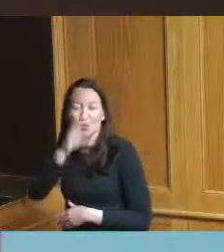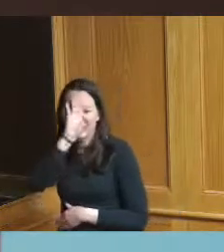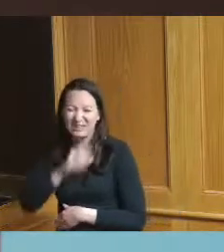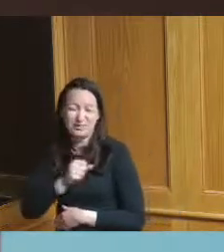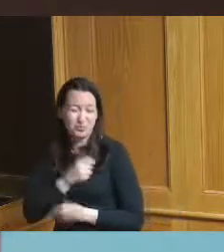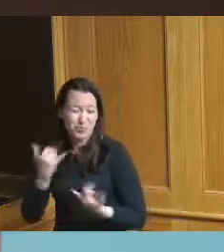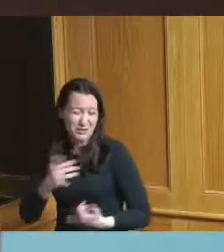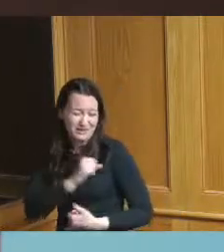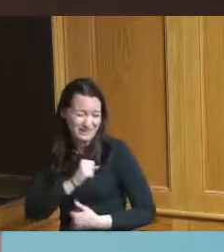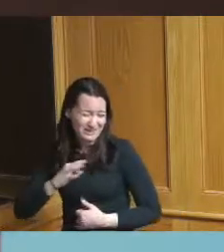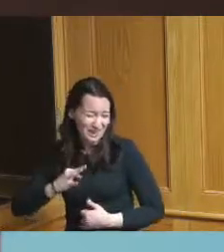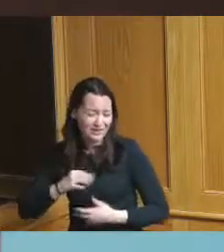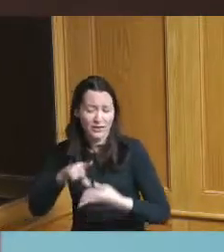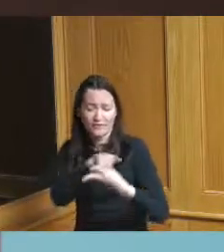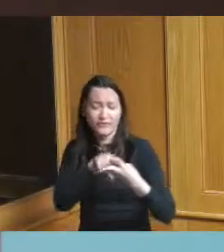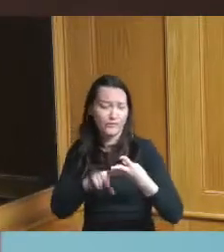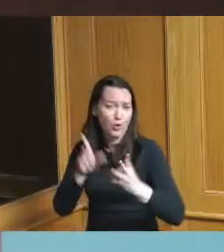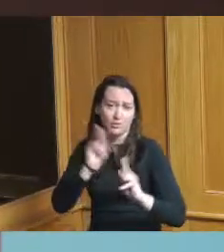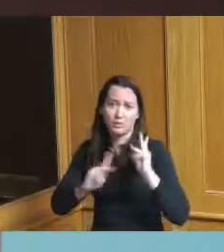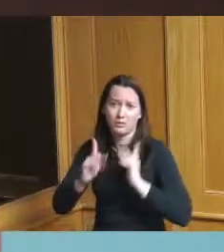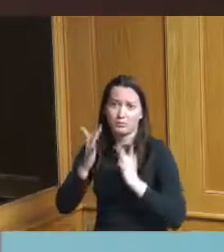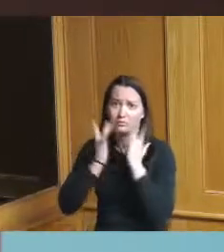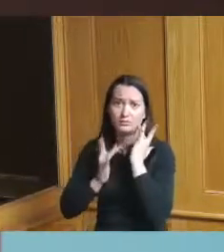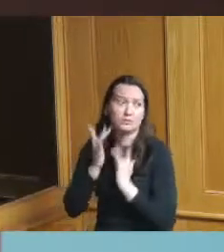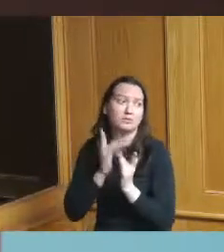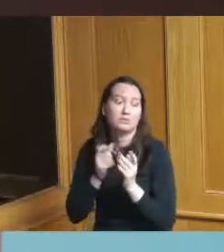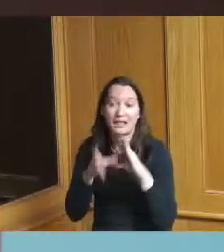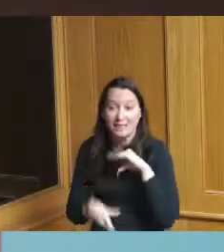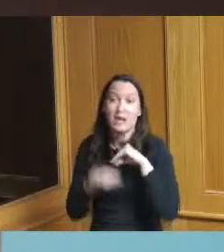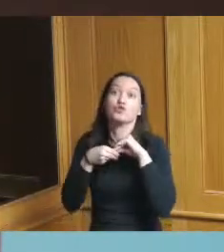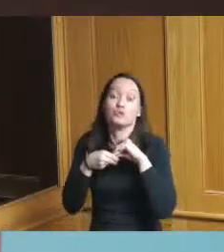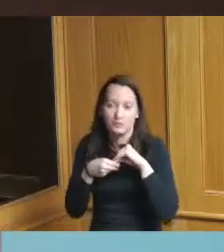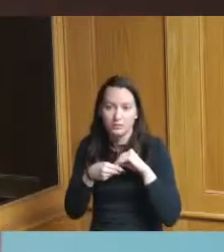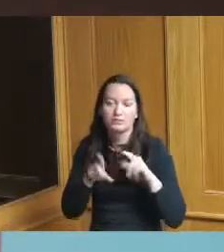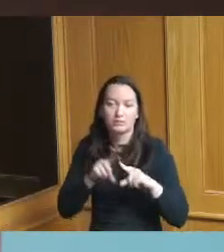all four of those folks are doing a little bit extra until we get staffed up that's the last